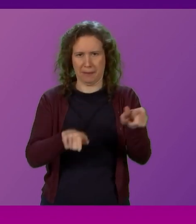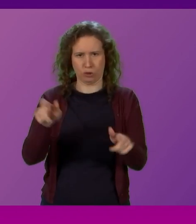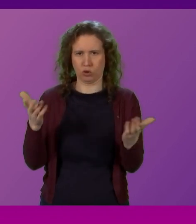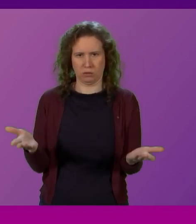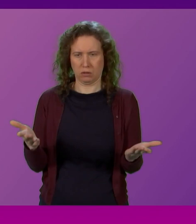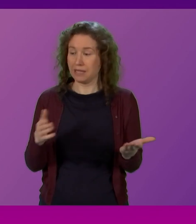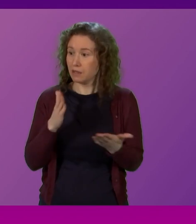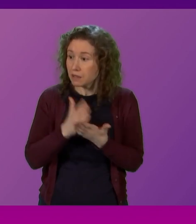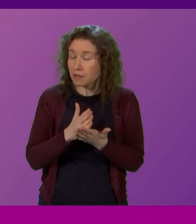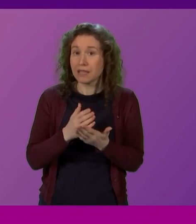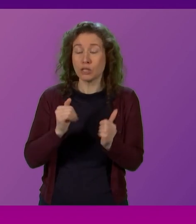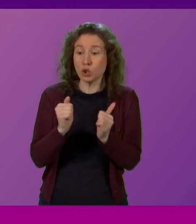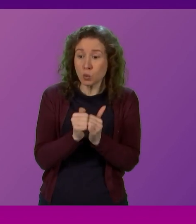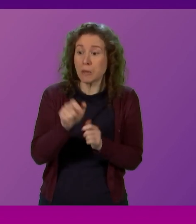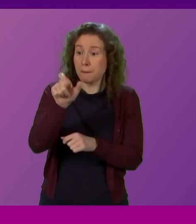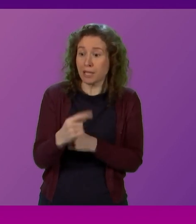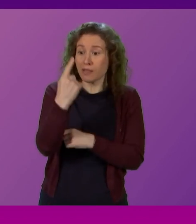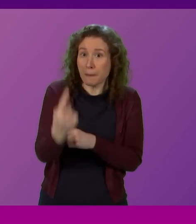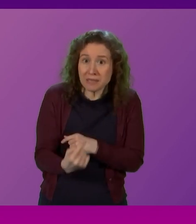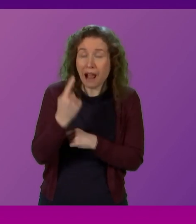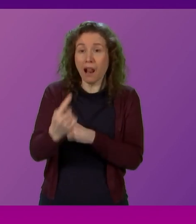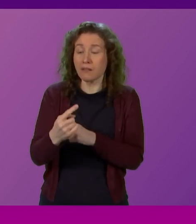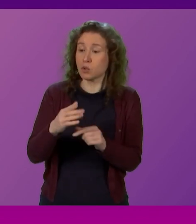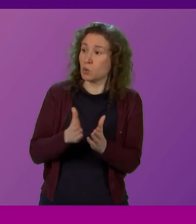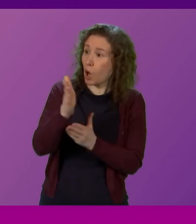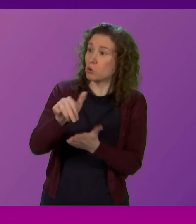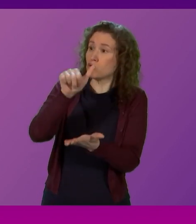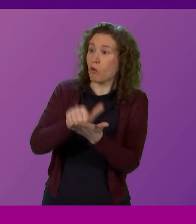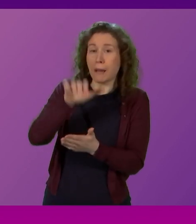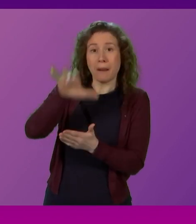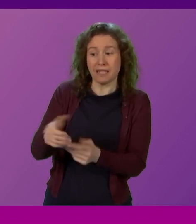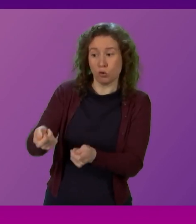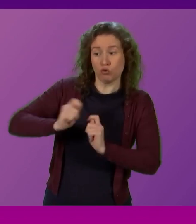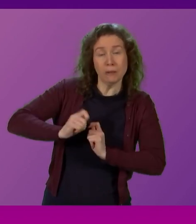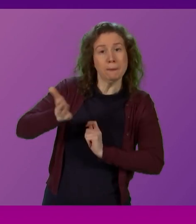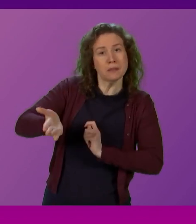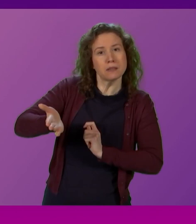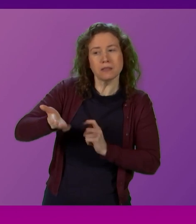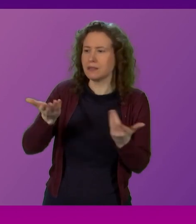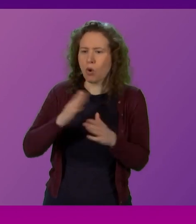It is in the interest of patients that, where appropriate, they can be treated outside hospital,